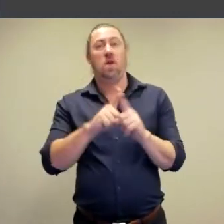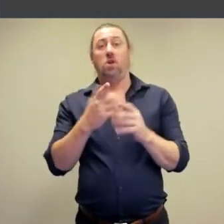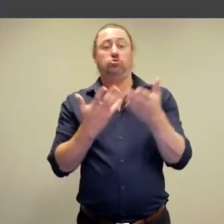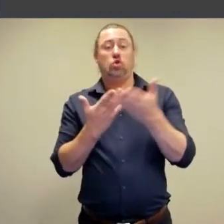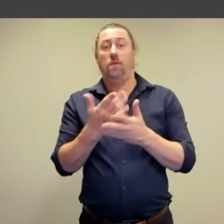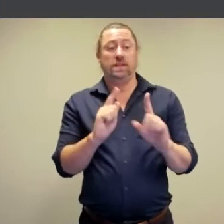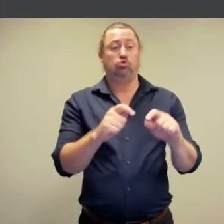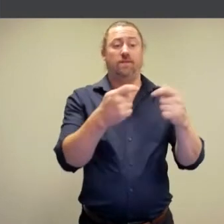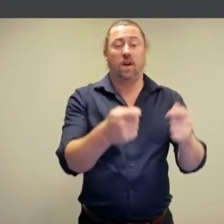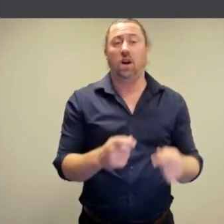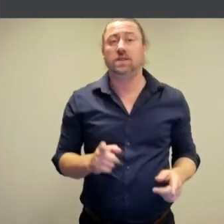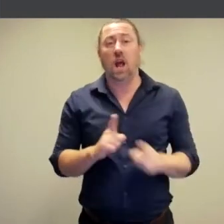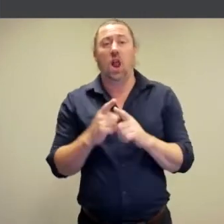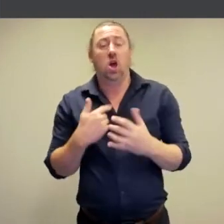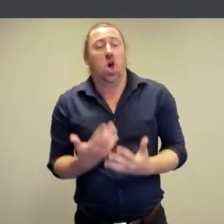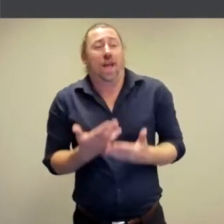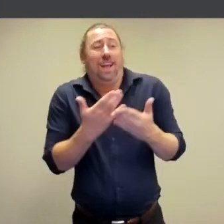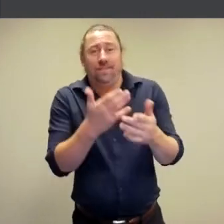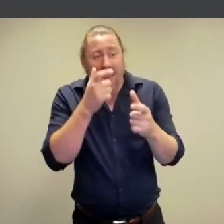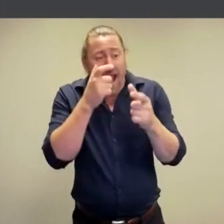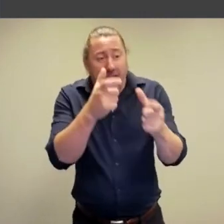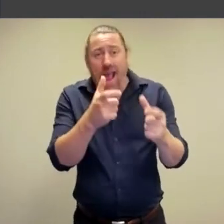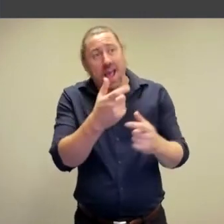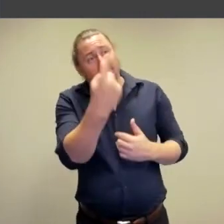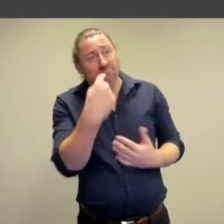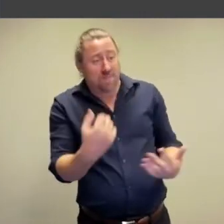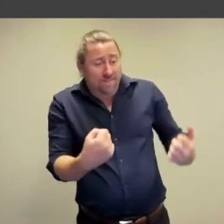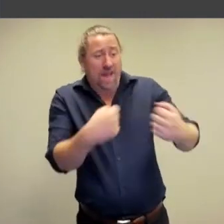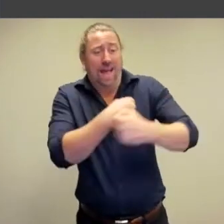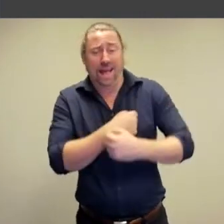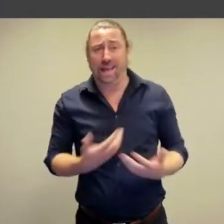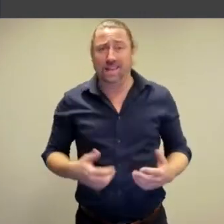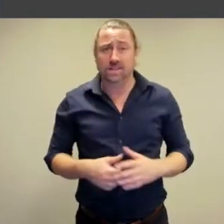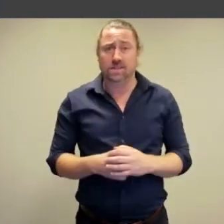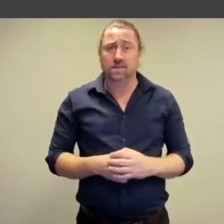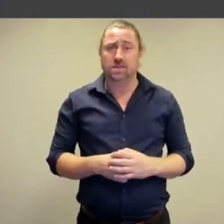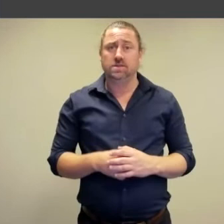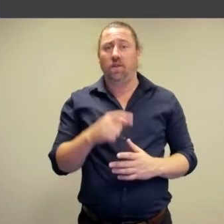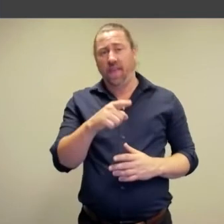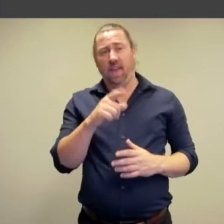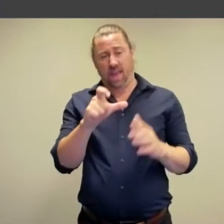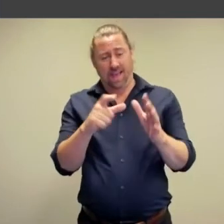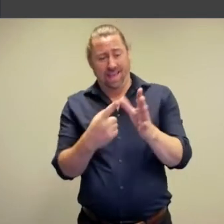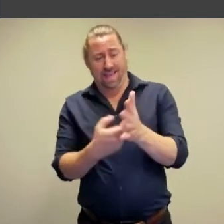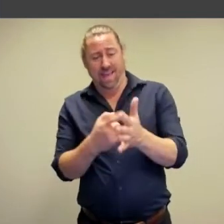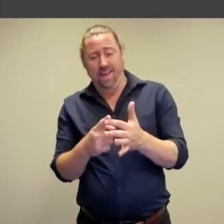and caregiver. This performance of care is something